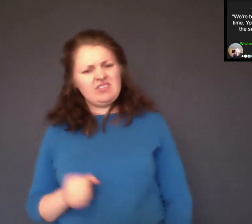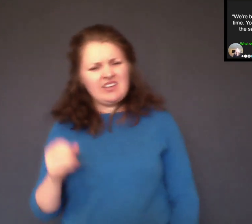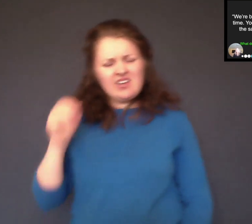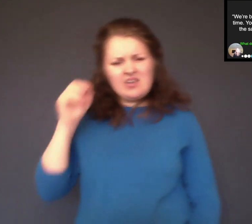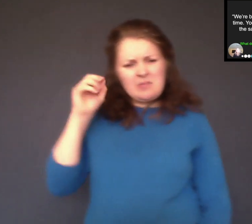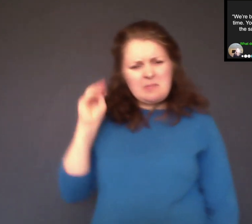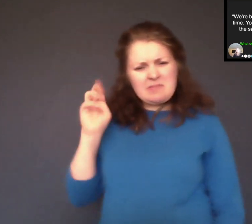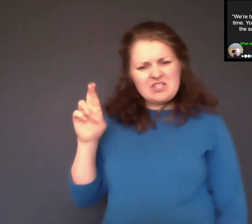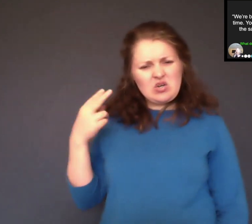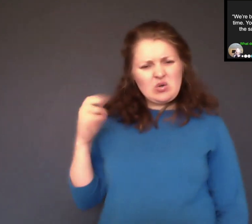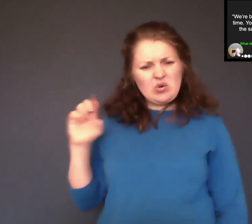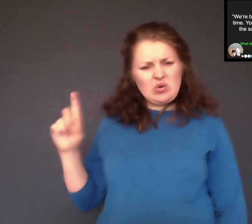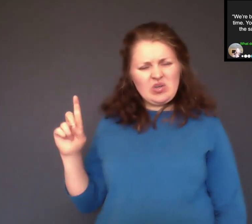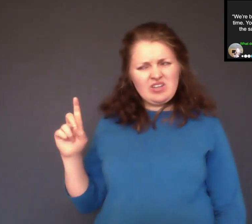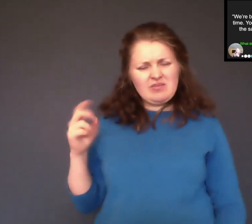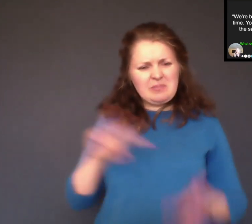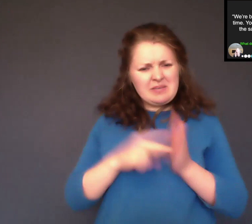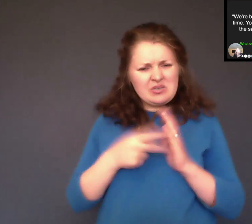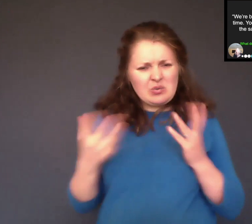if he's stealing the lives of the creature from hood